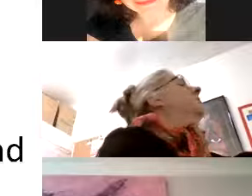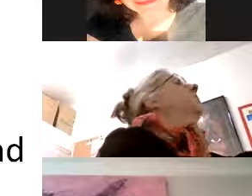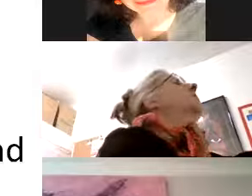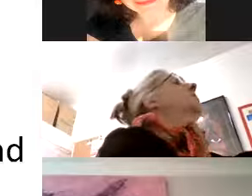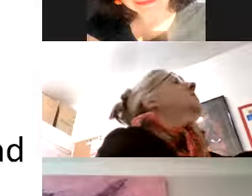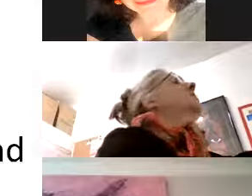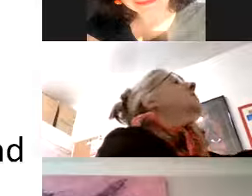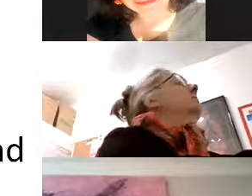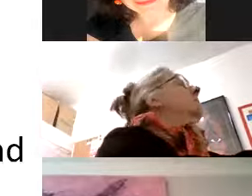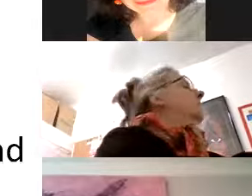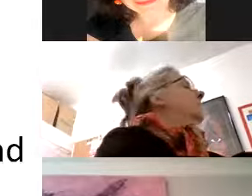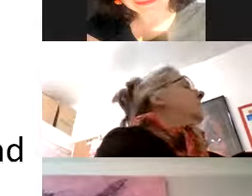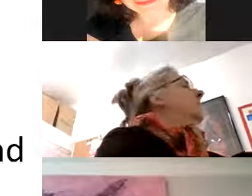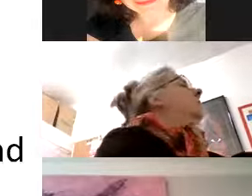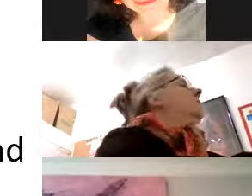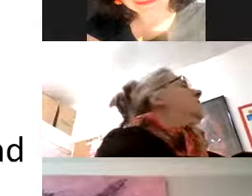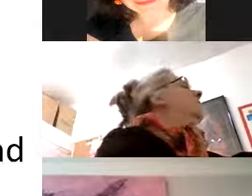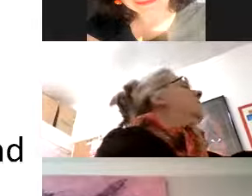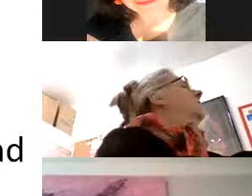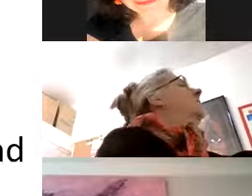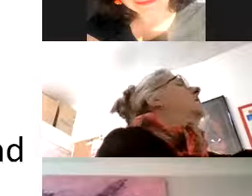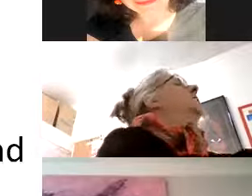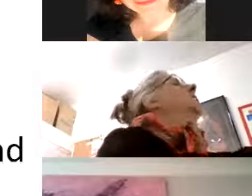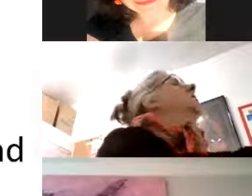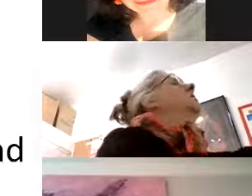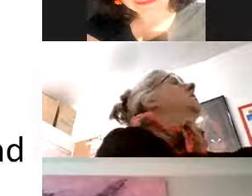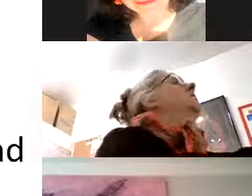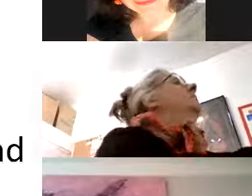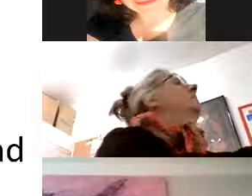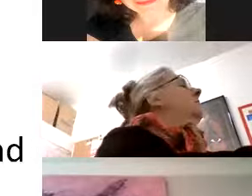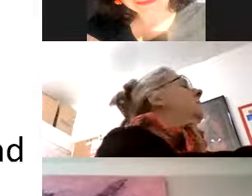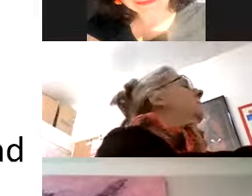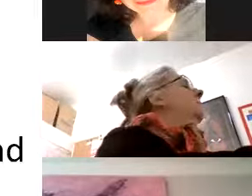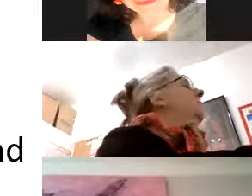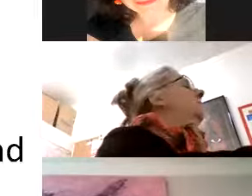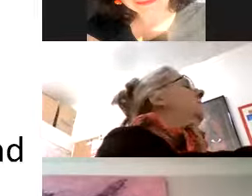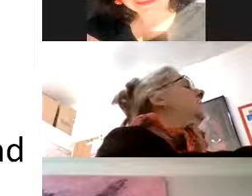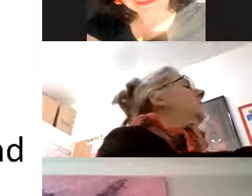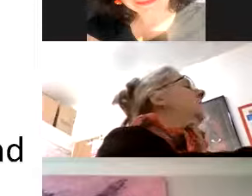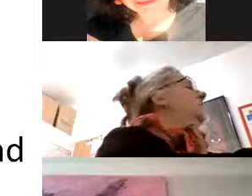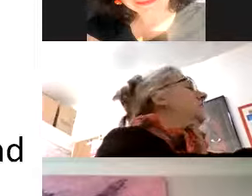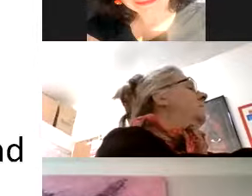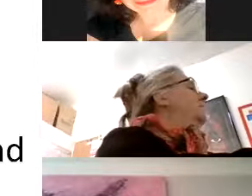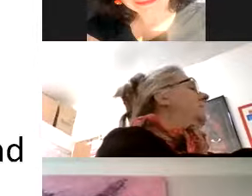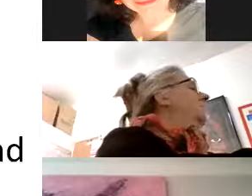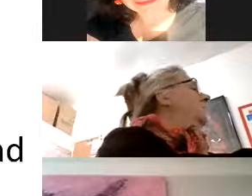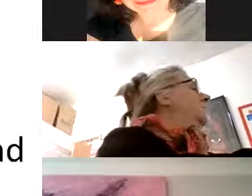they do the turner prize tape britain and so it goes on and and it's like a league that i